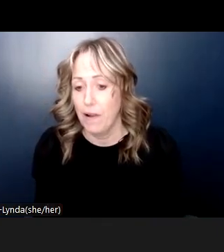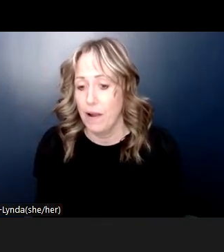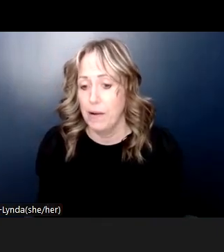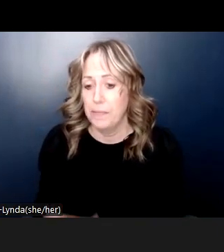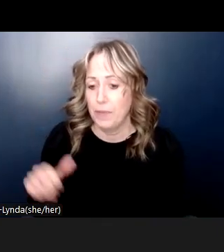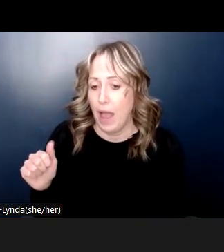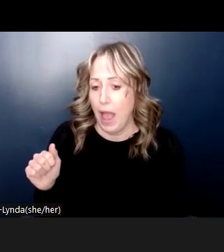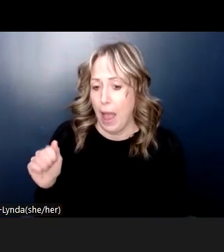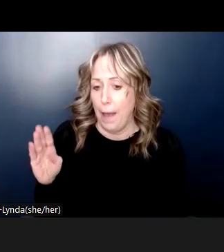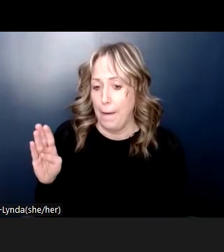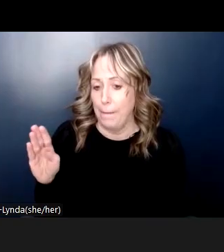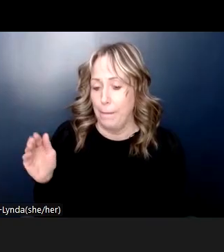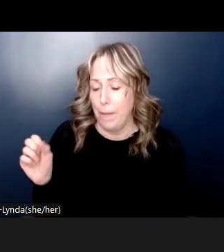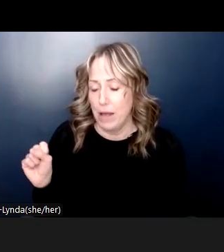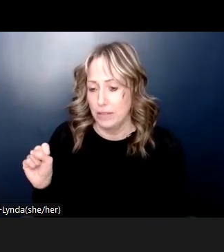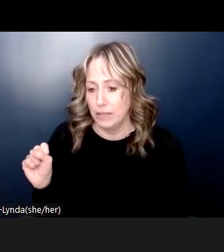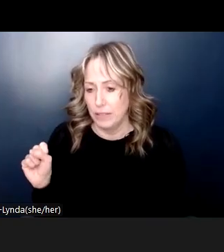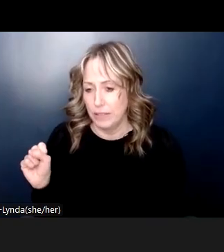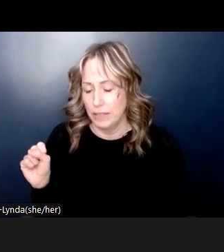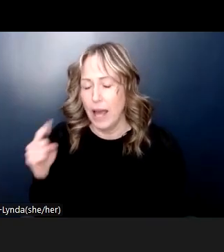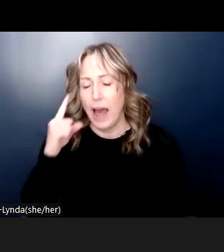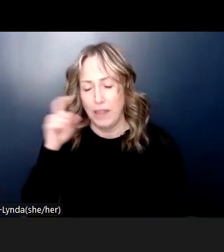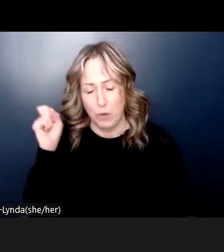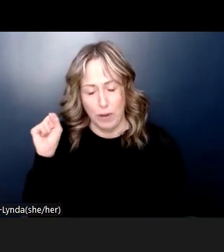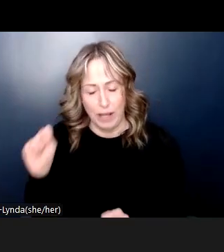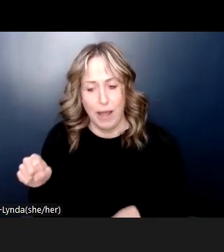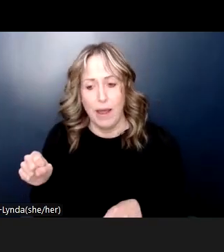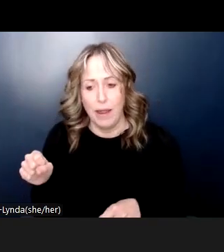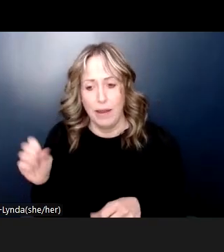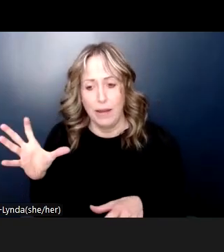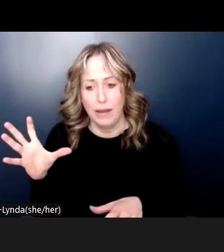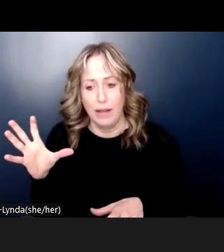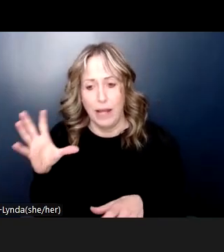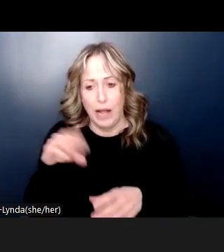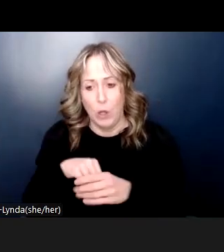Yeah, I, I, I think we can include, we can provide additional information.